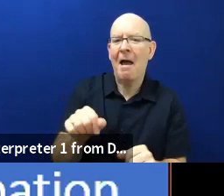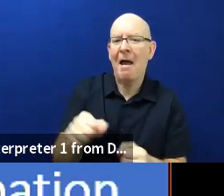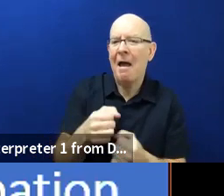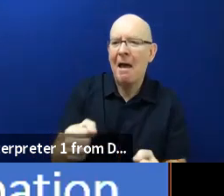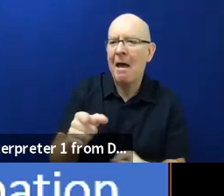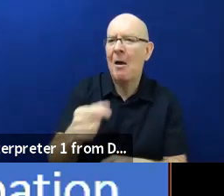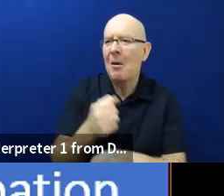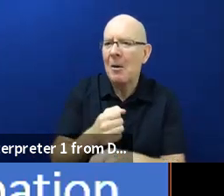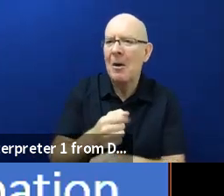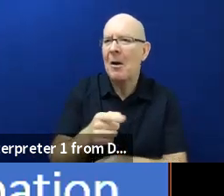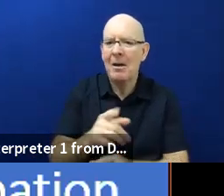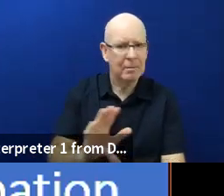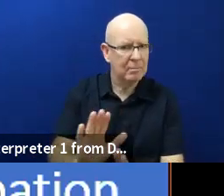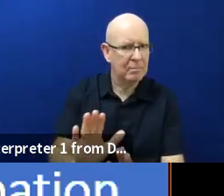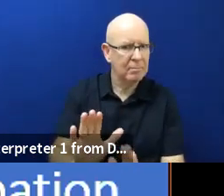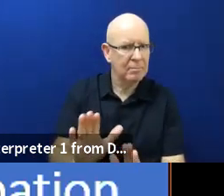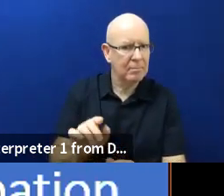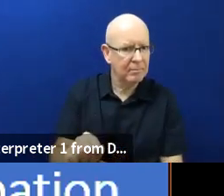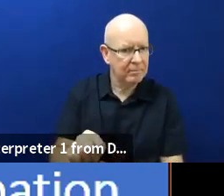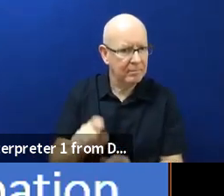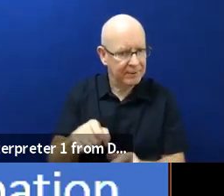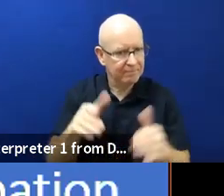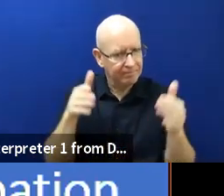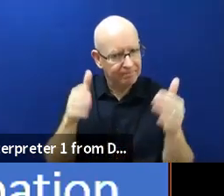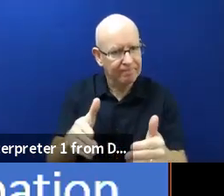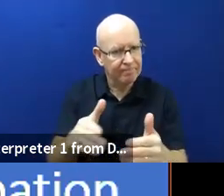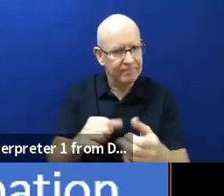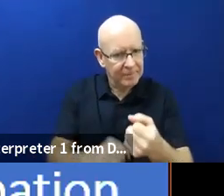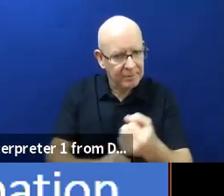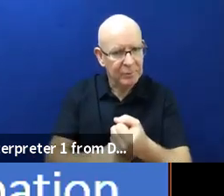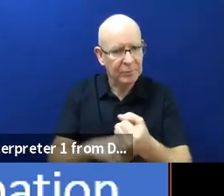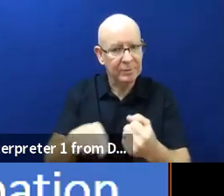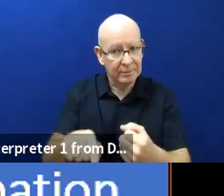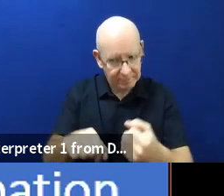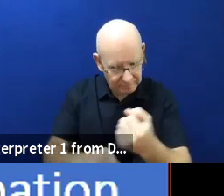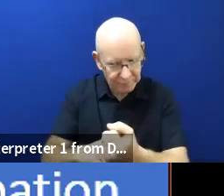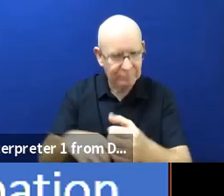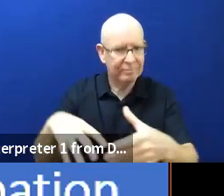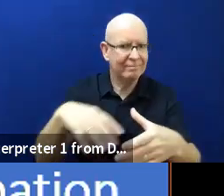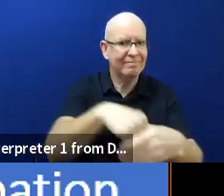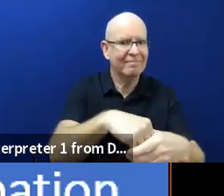but as a result from the interaction between a person with impairment and